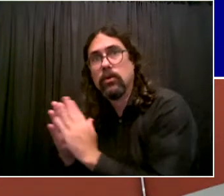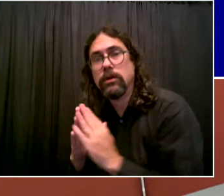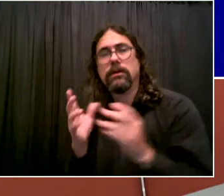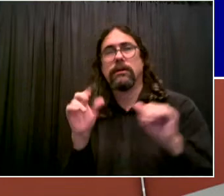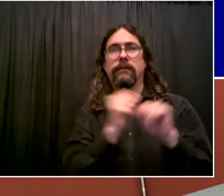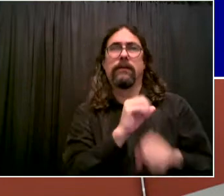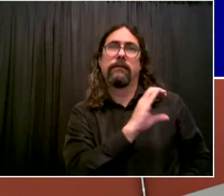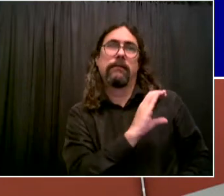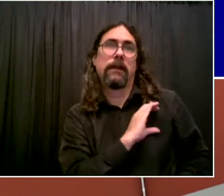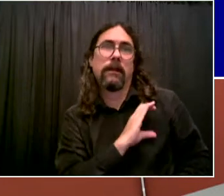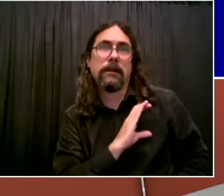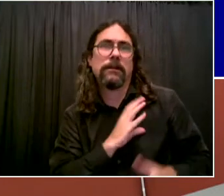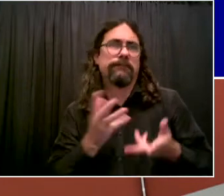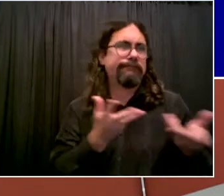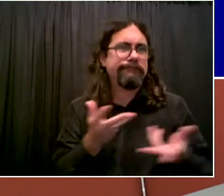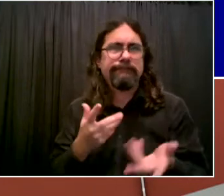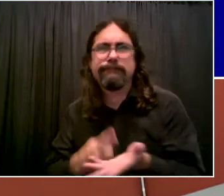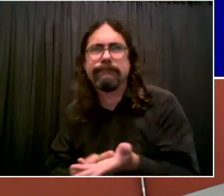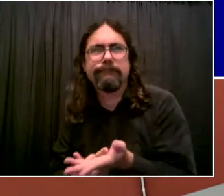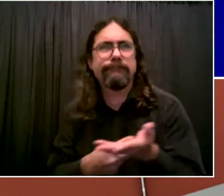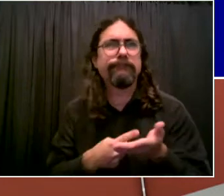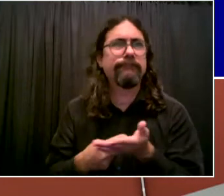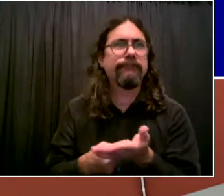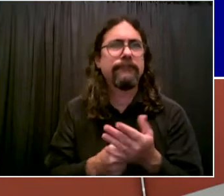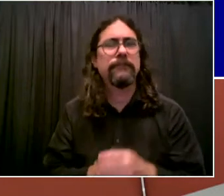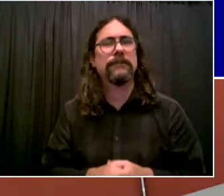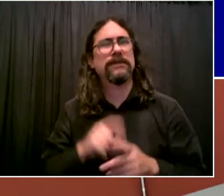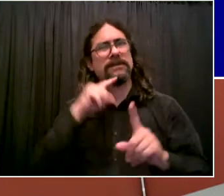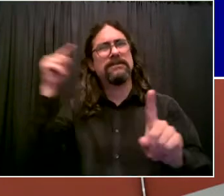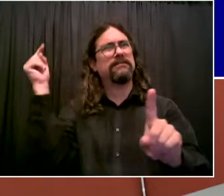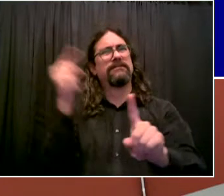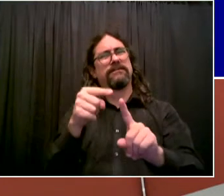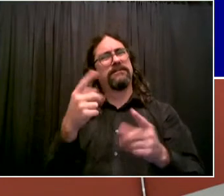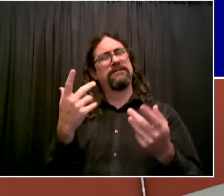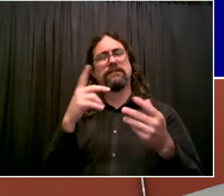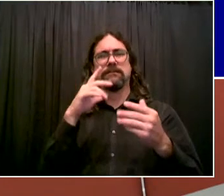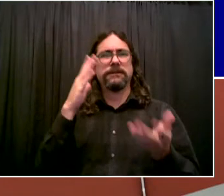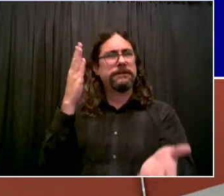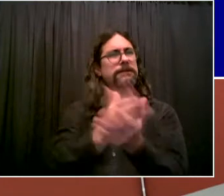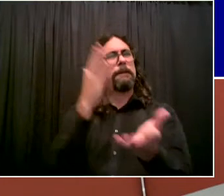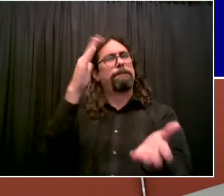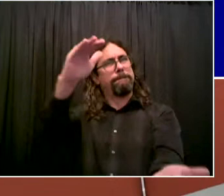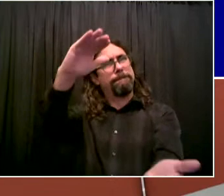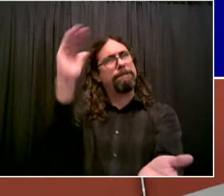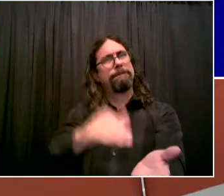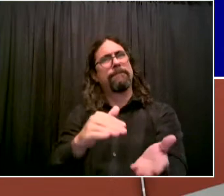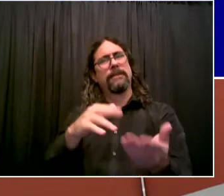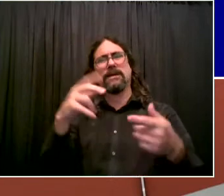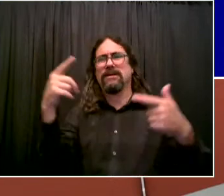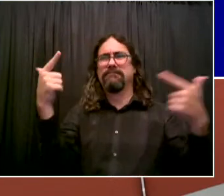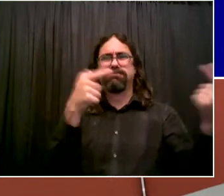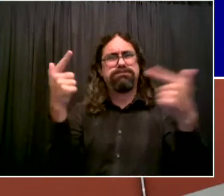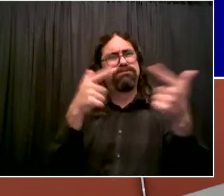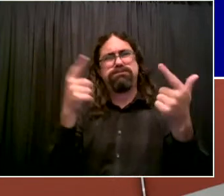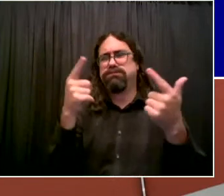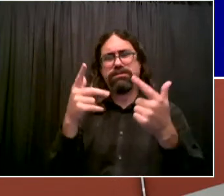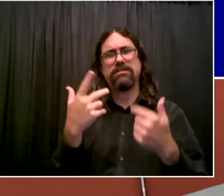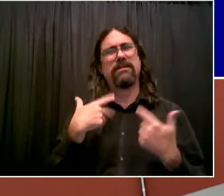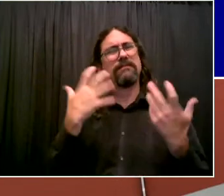ABSOLUTELY CRUCIAL SUPPORTING